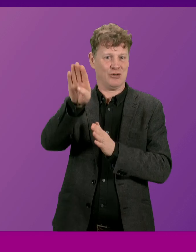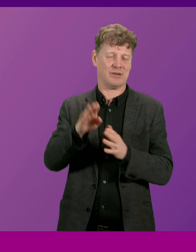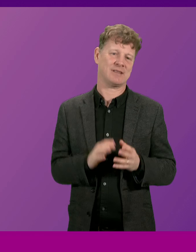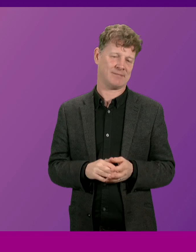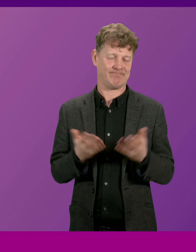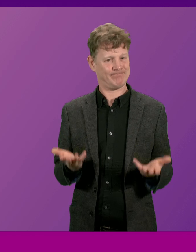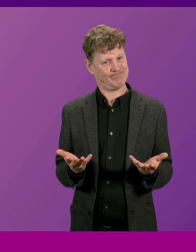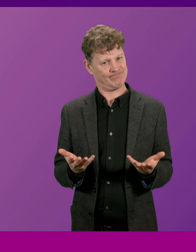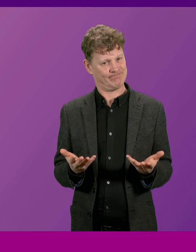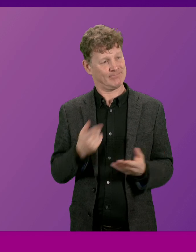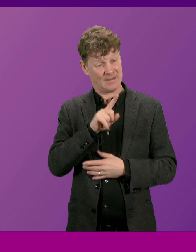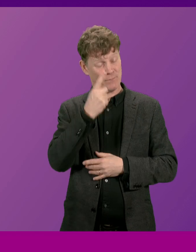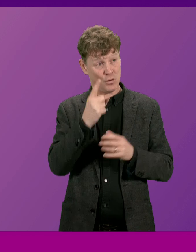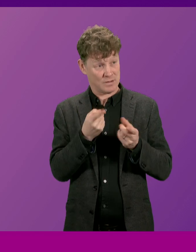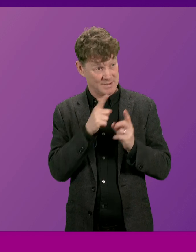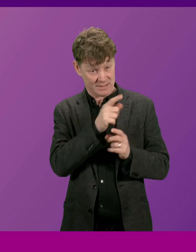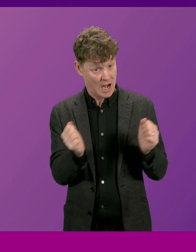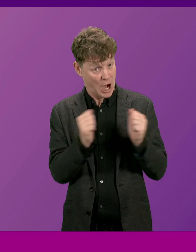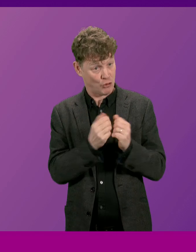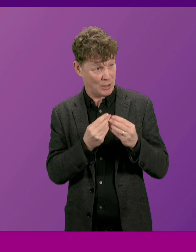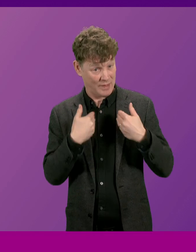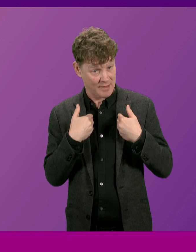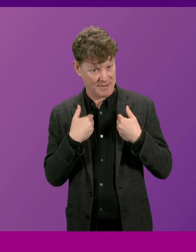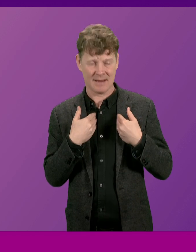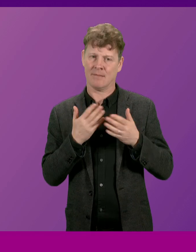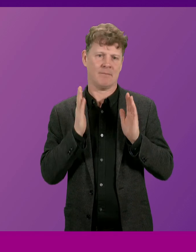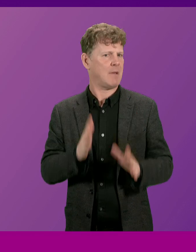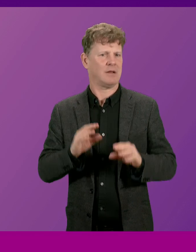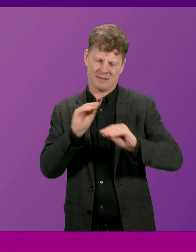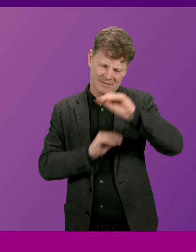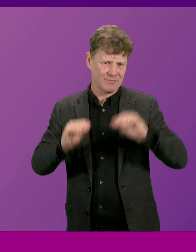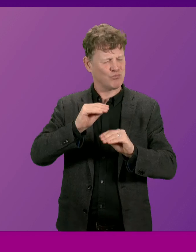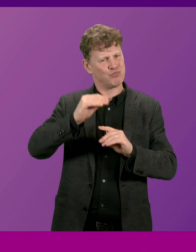Does the First Minister agree that greater priority needs to be given to community and